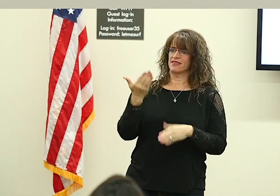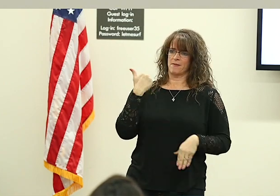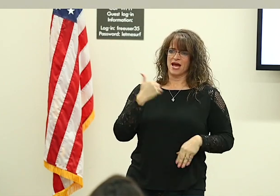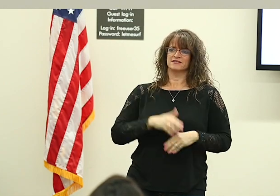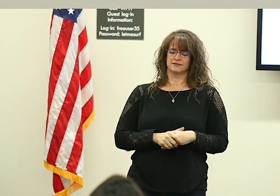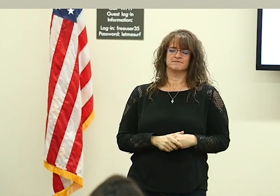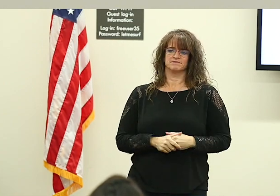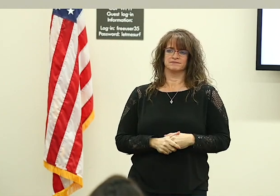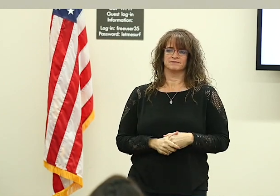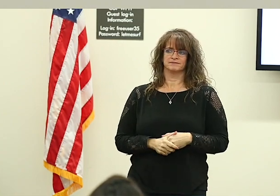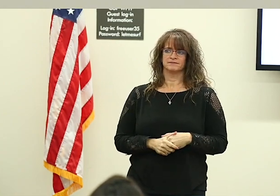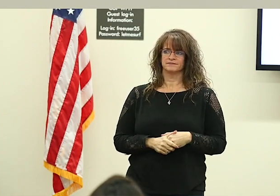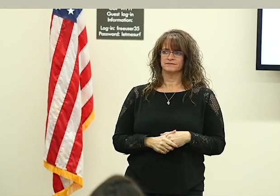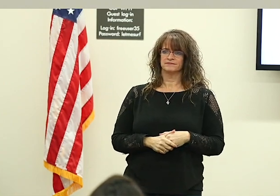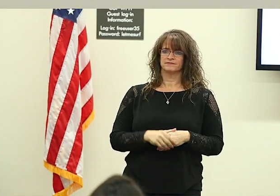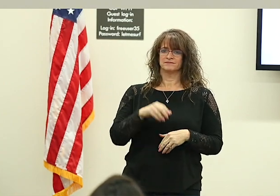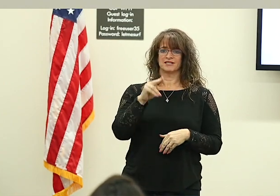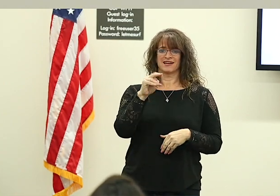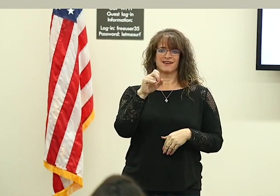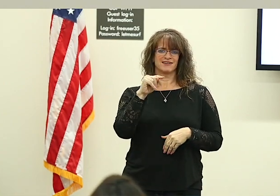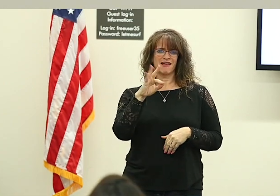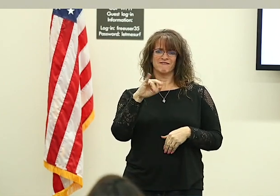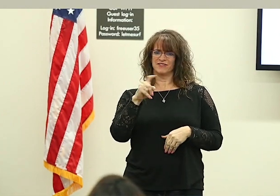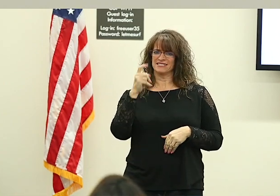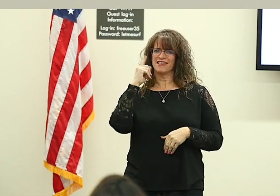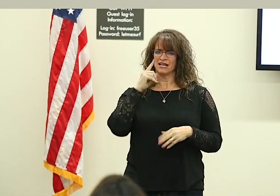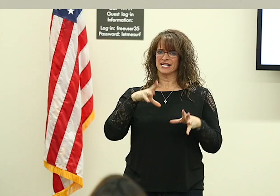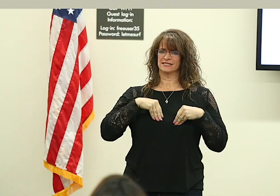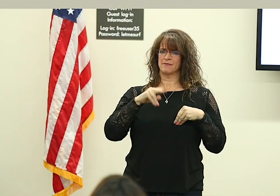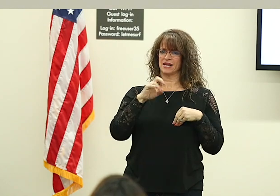Just, Netflix. I think we have accepted Netflix in the past.